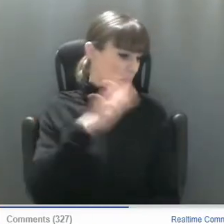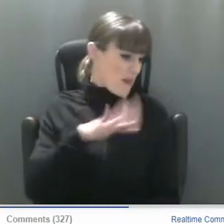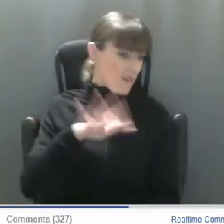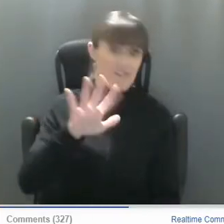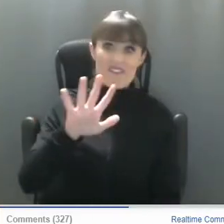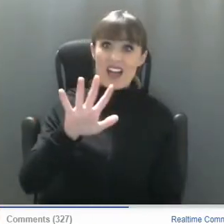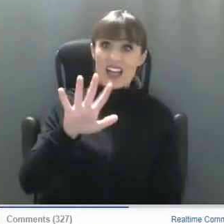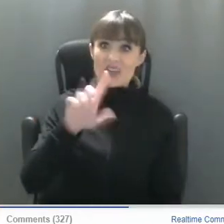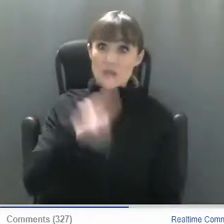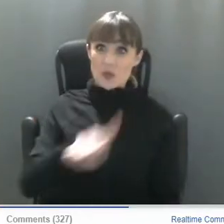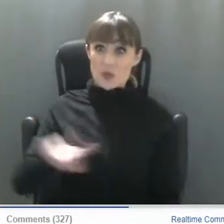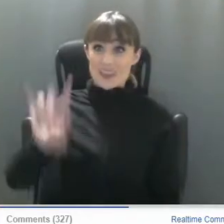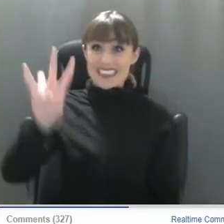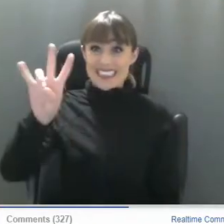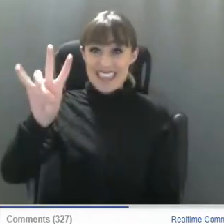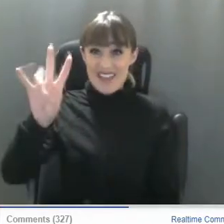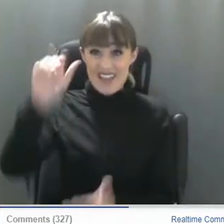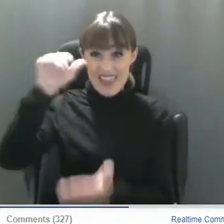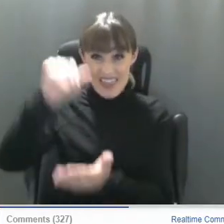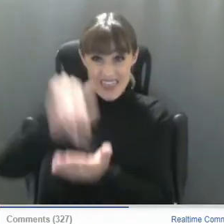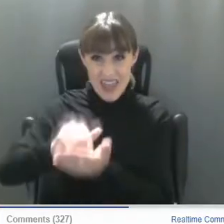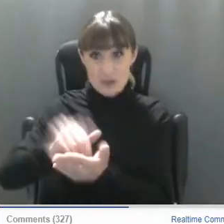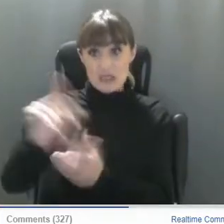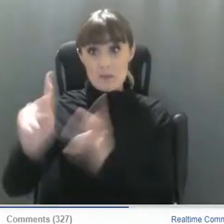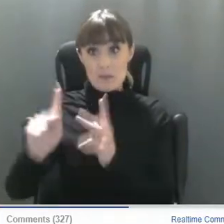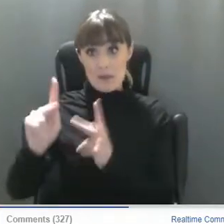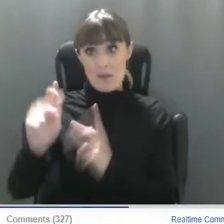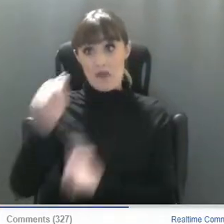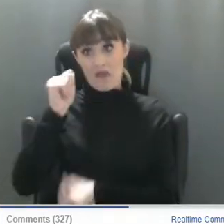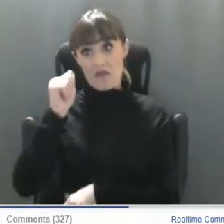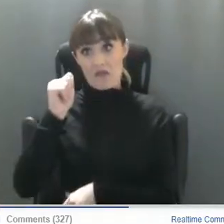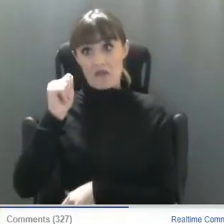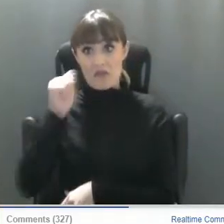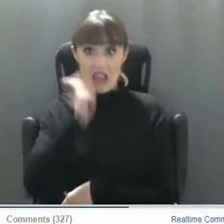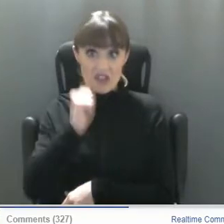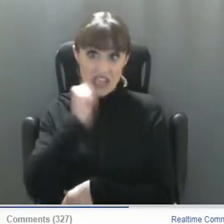But now we're limiting it to 3,000 people for the whole day, so you kind of-